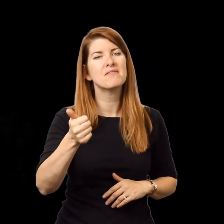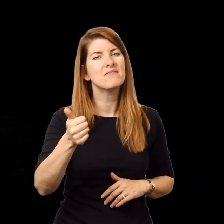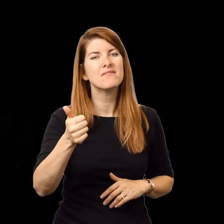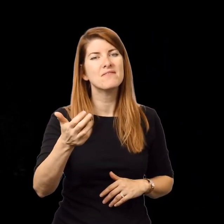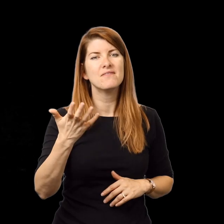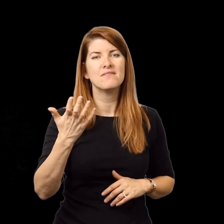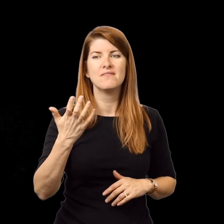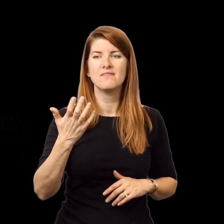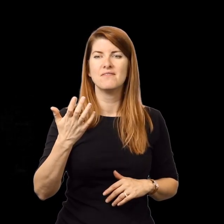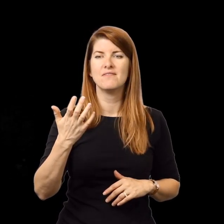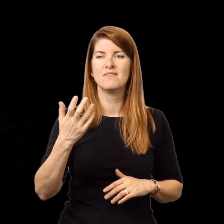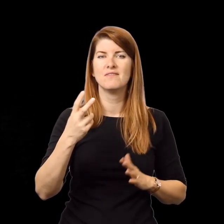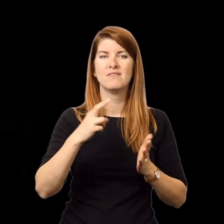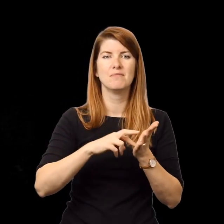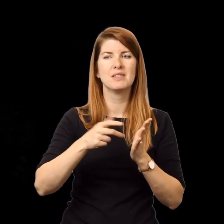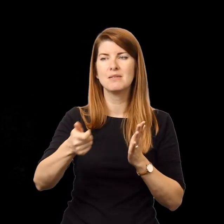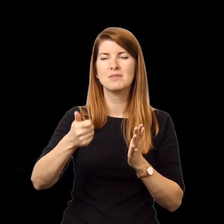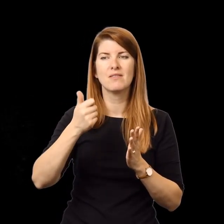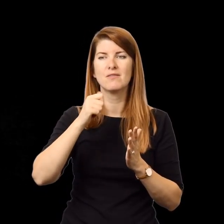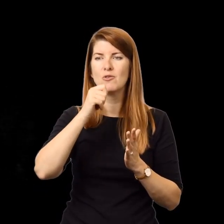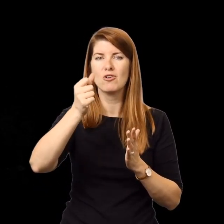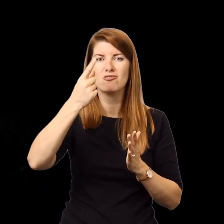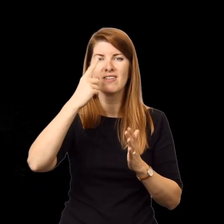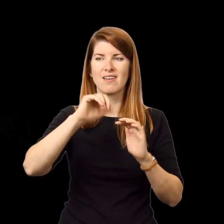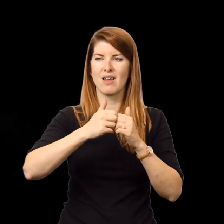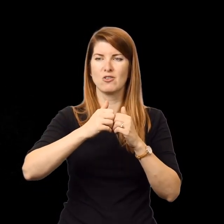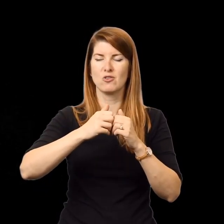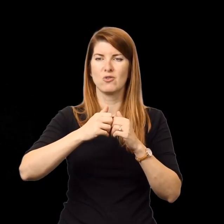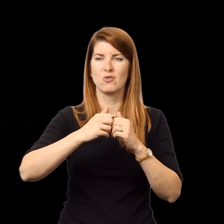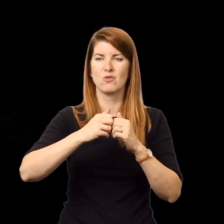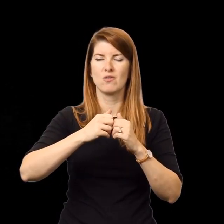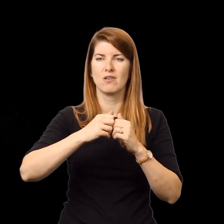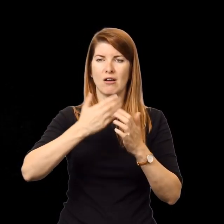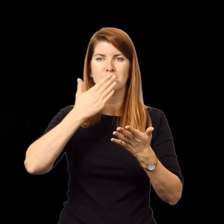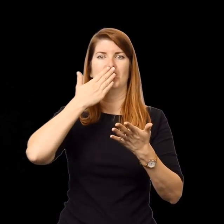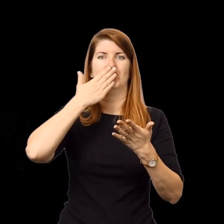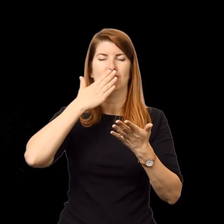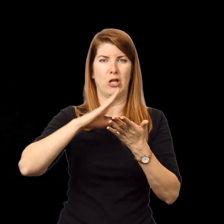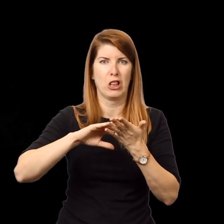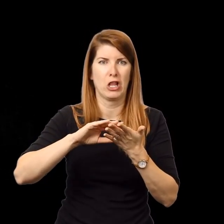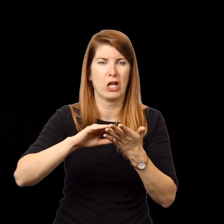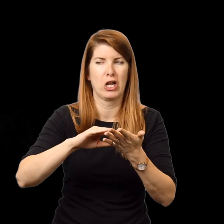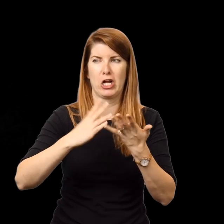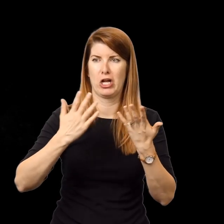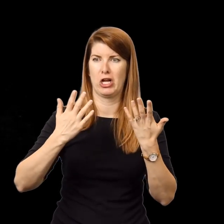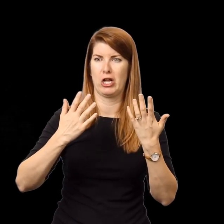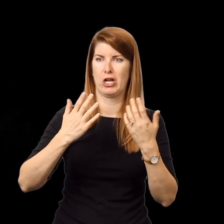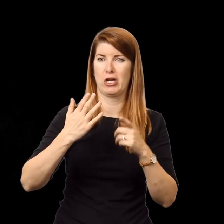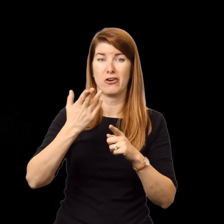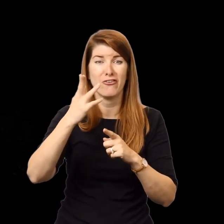from experiences, they shield them from falling and scuffing up their knees. They shield them from getting hurt.